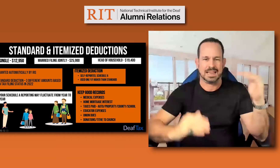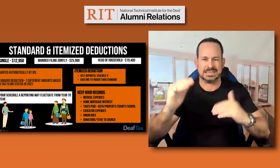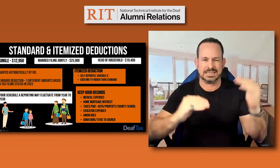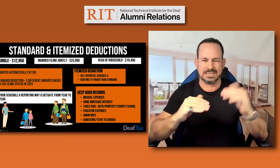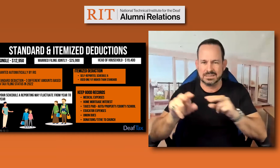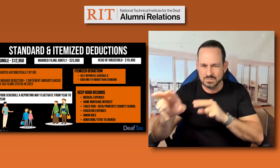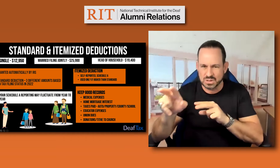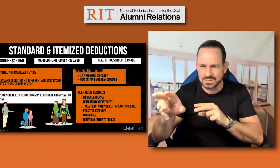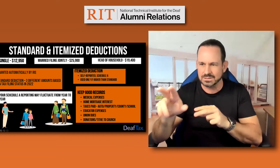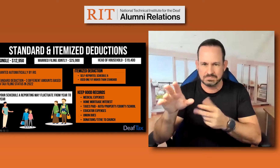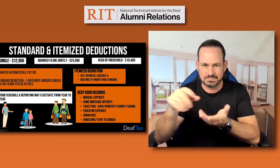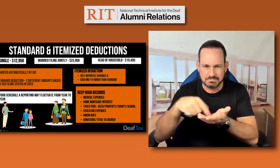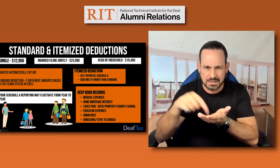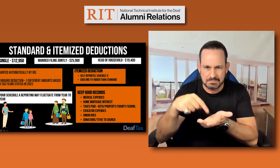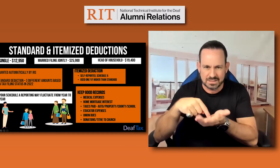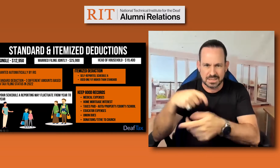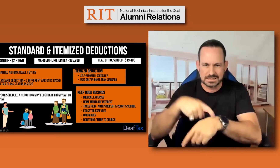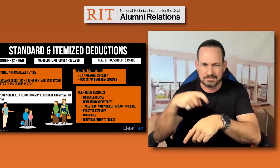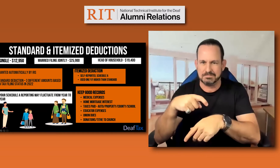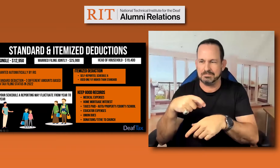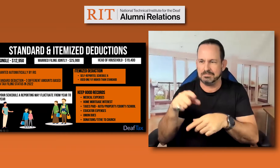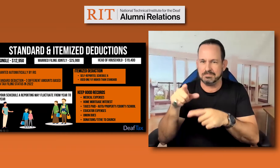but make sure that you keep all of those receipts